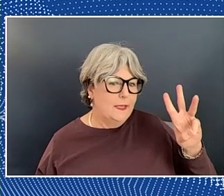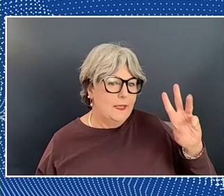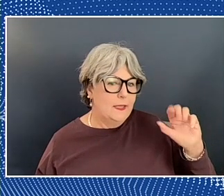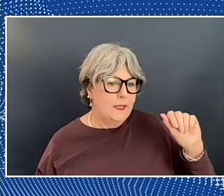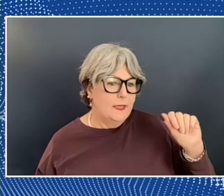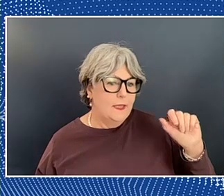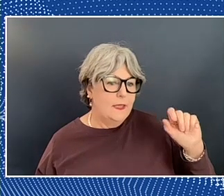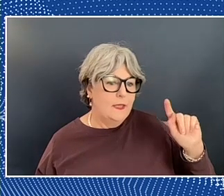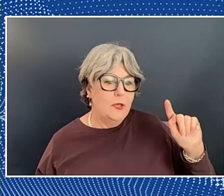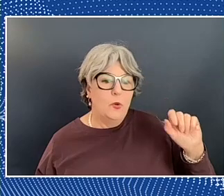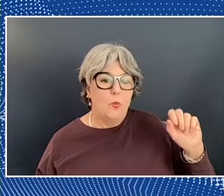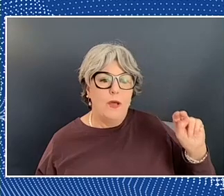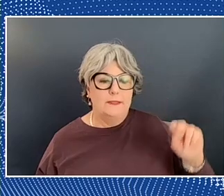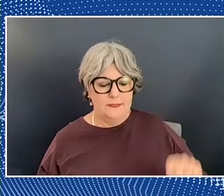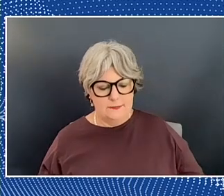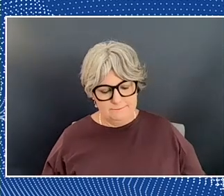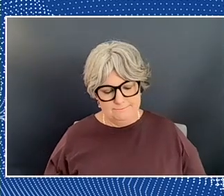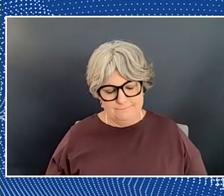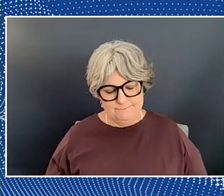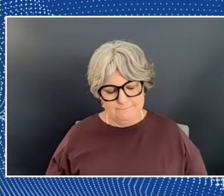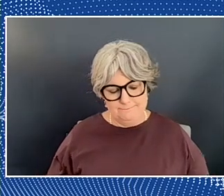Wesley, can you hear me?